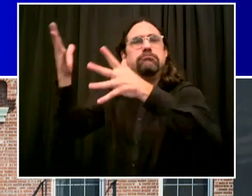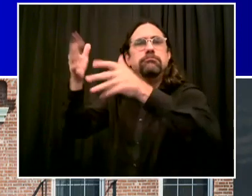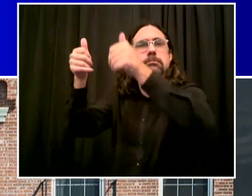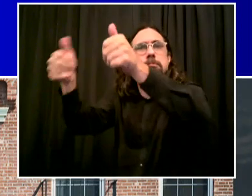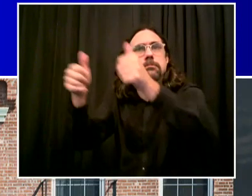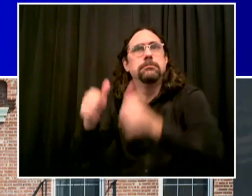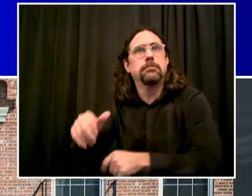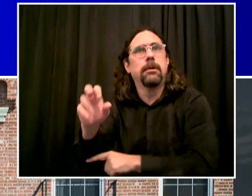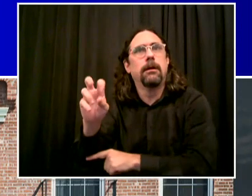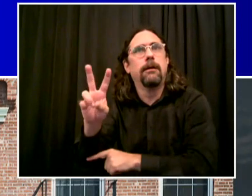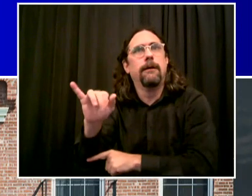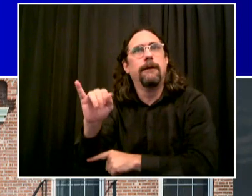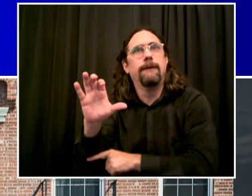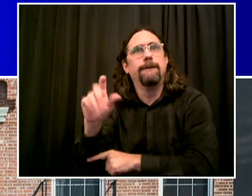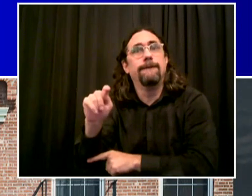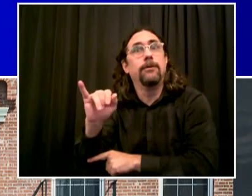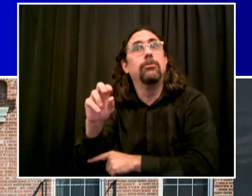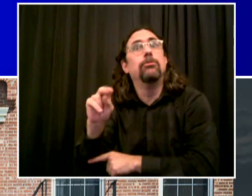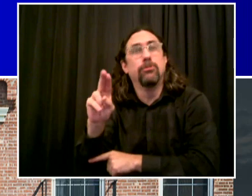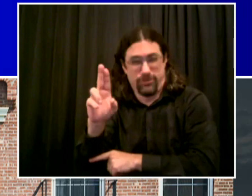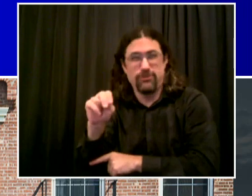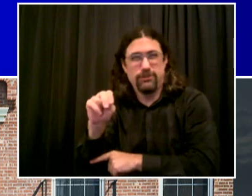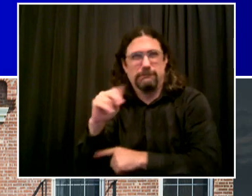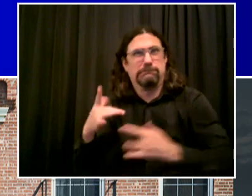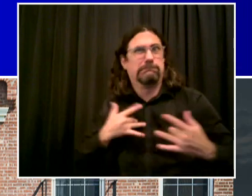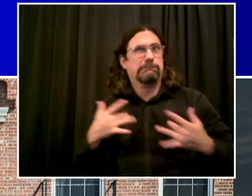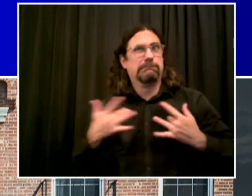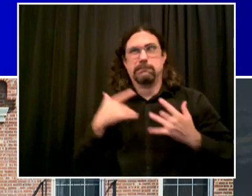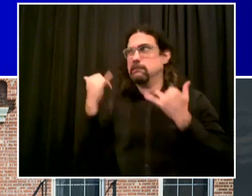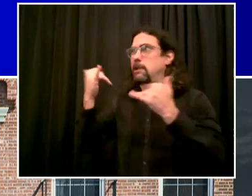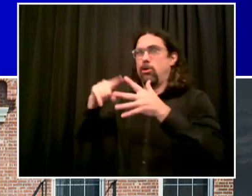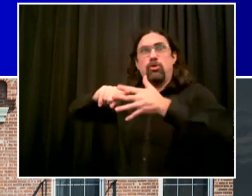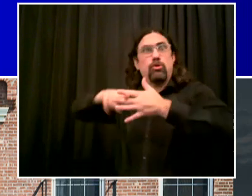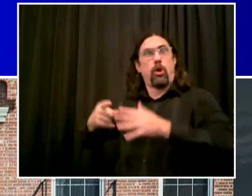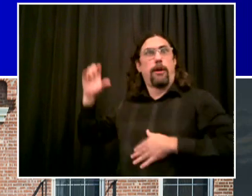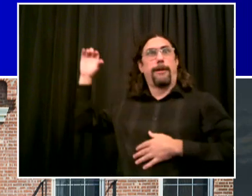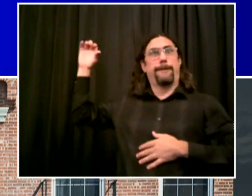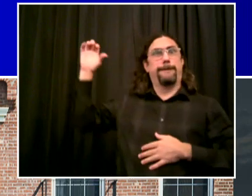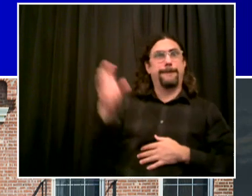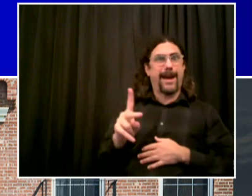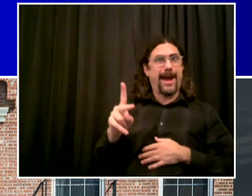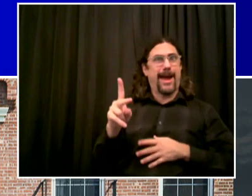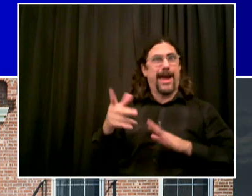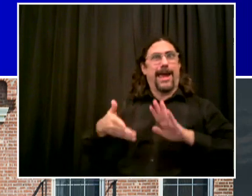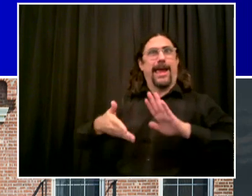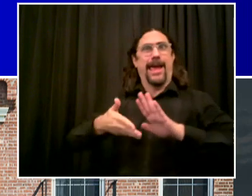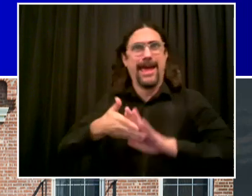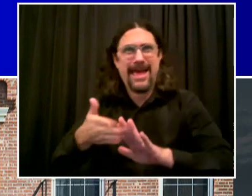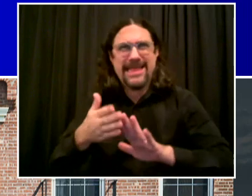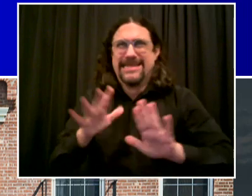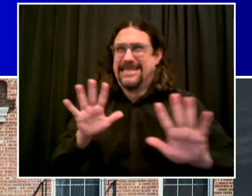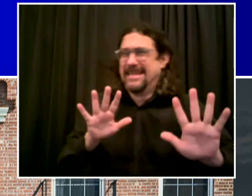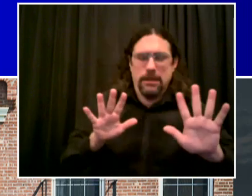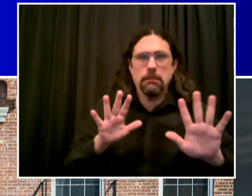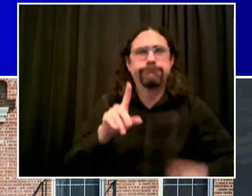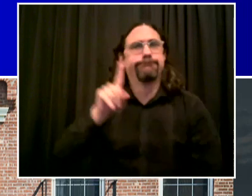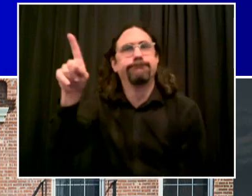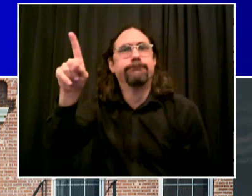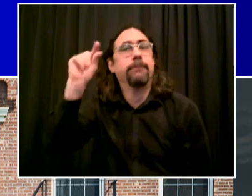THOUSANDS OF PEOPLE TRYING TO EKEP A ROOF OVER THEIR HEAD. GOVERNOR CUOMO